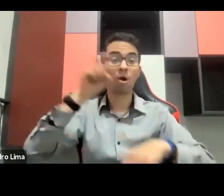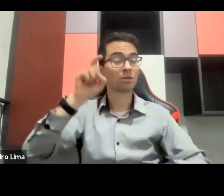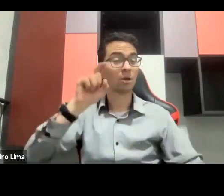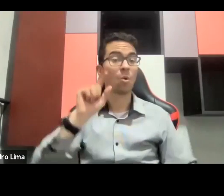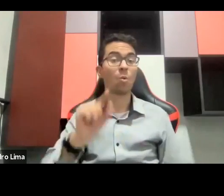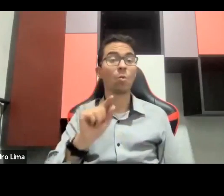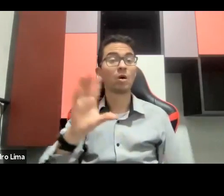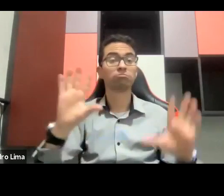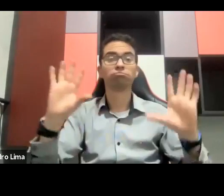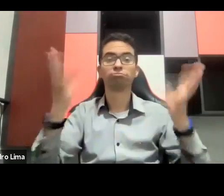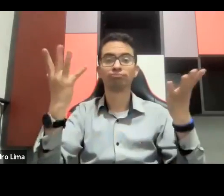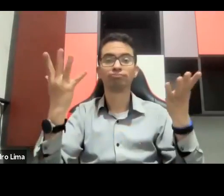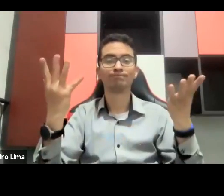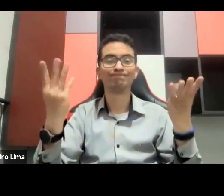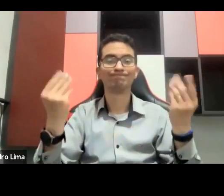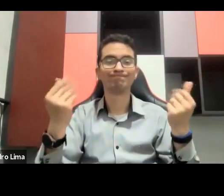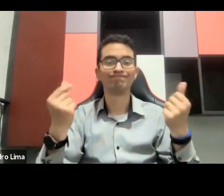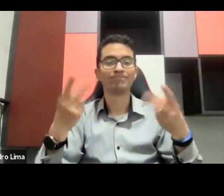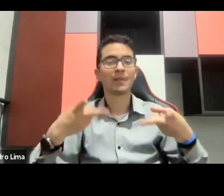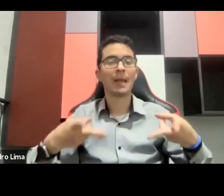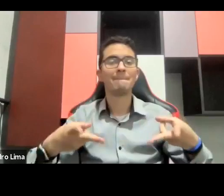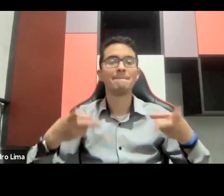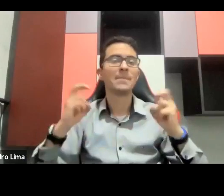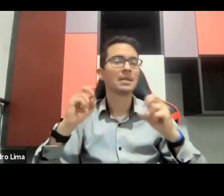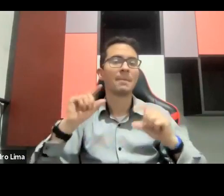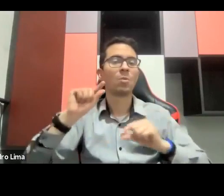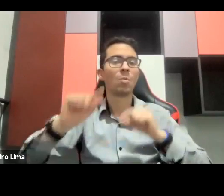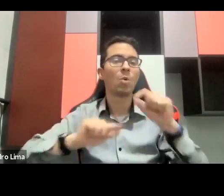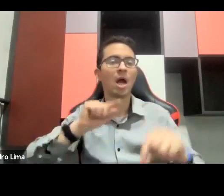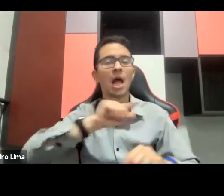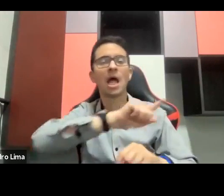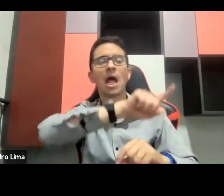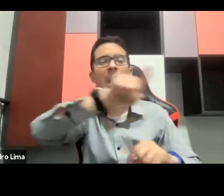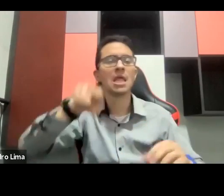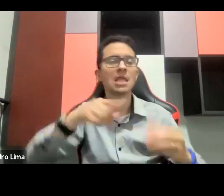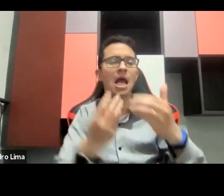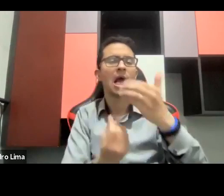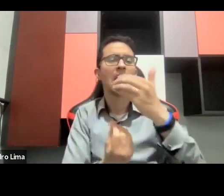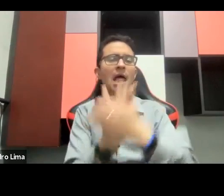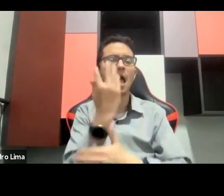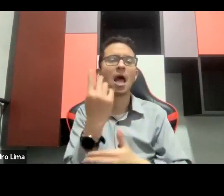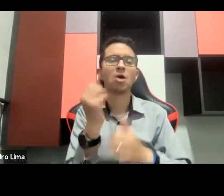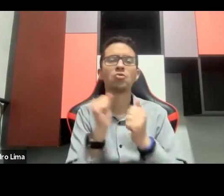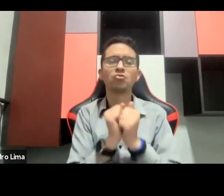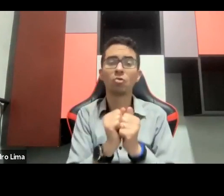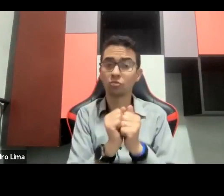and. r, and they then and they then put forth. a common project.